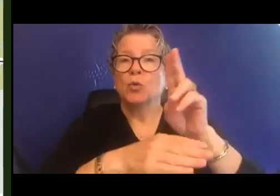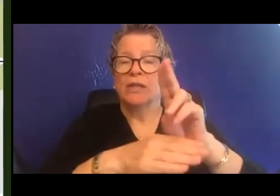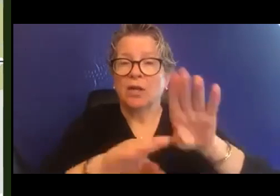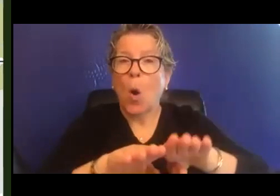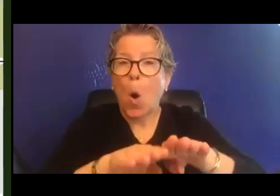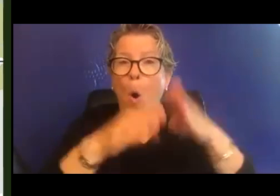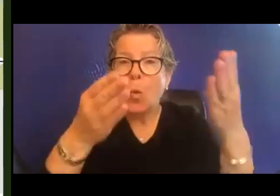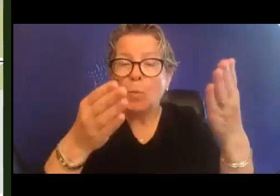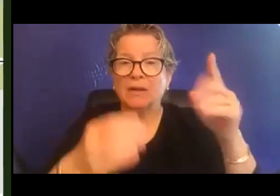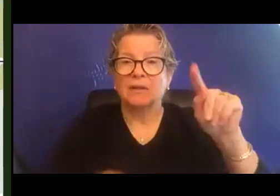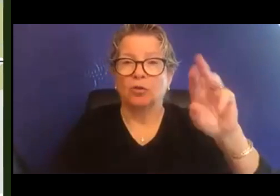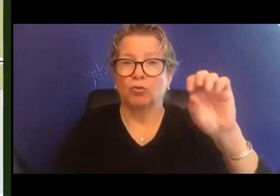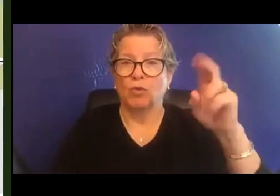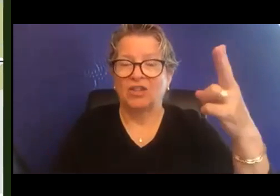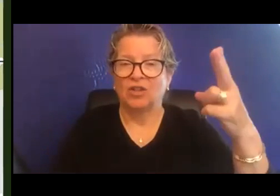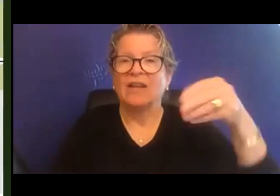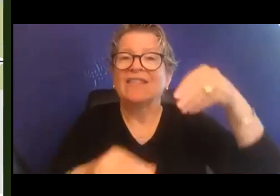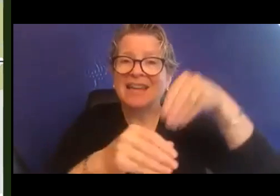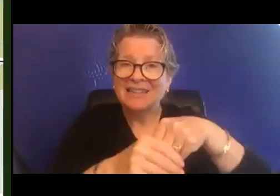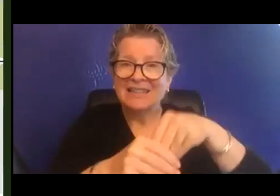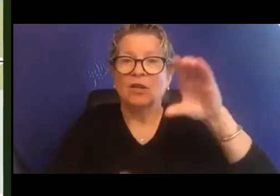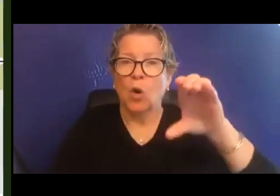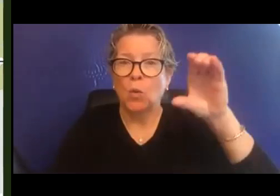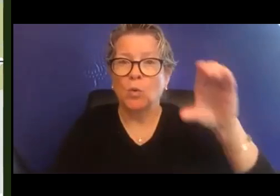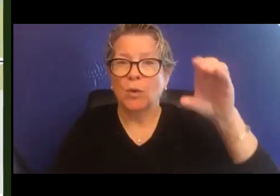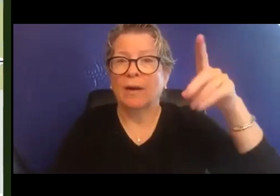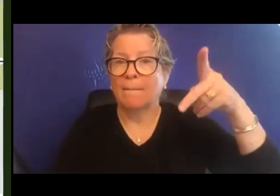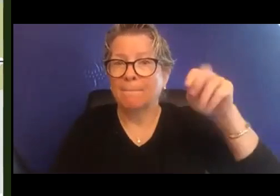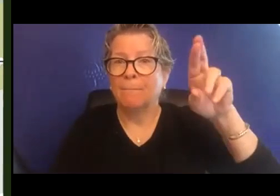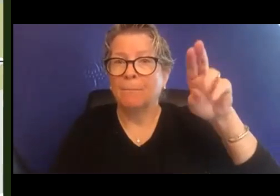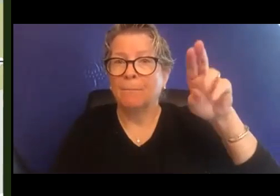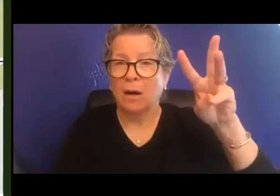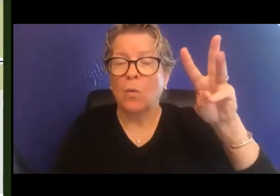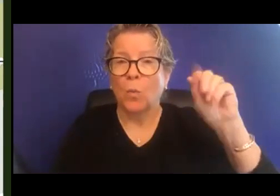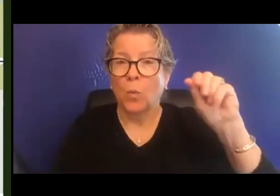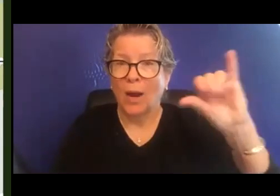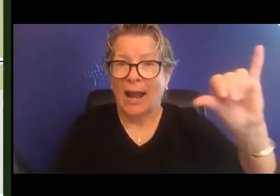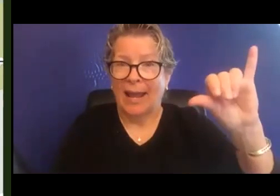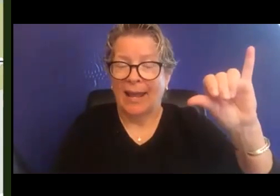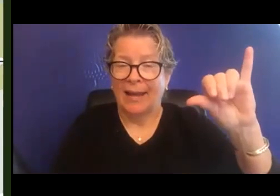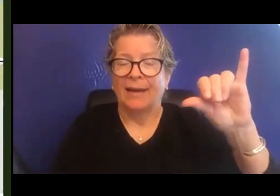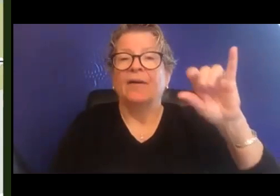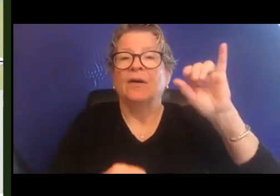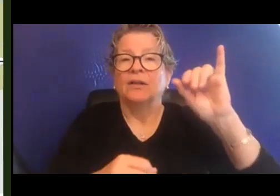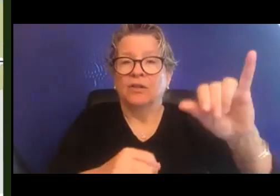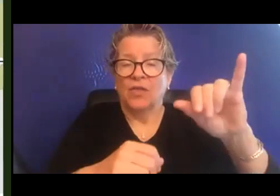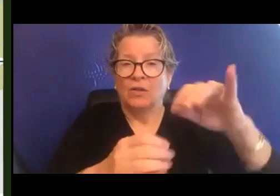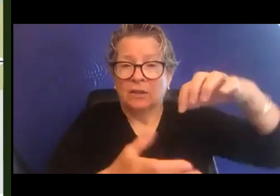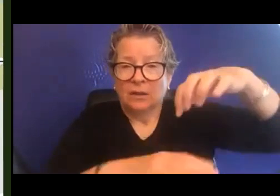That will be out in the Coal Creek park roadway. And then those will connect together into a short section of